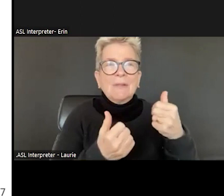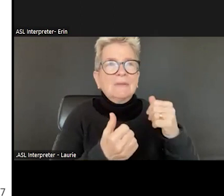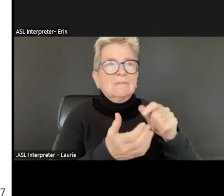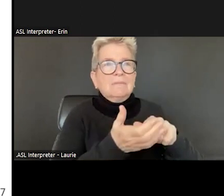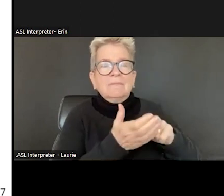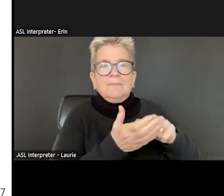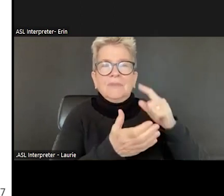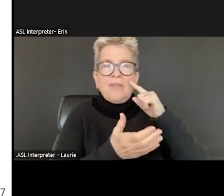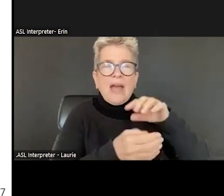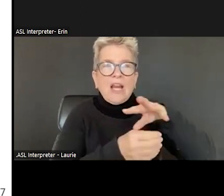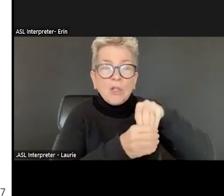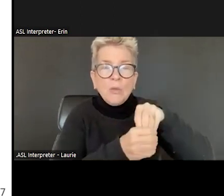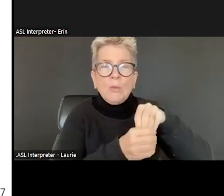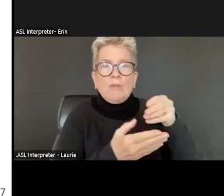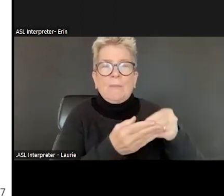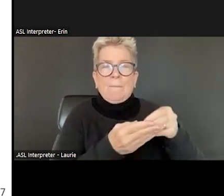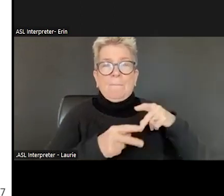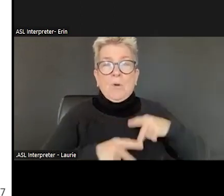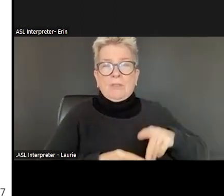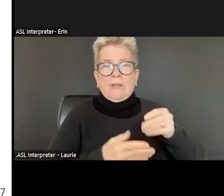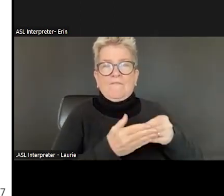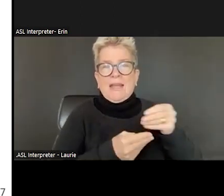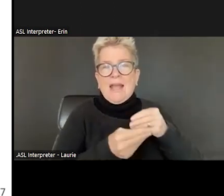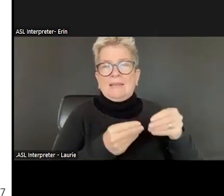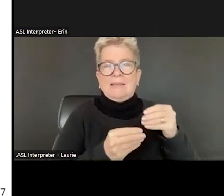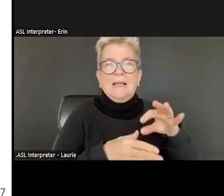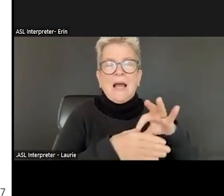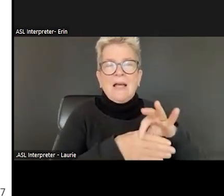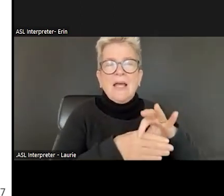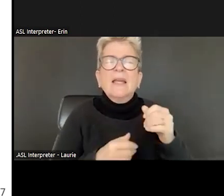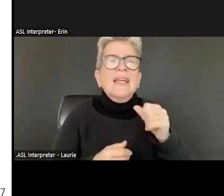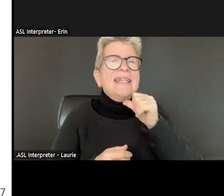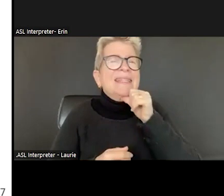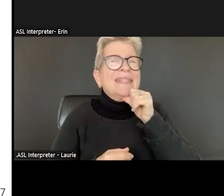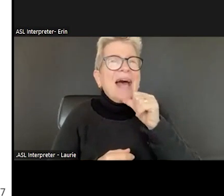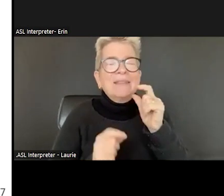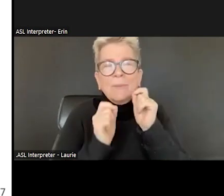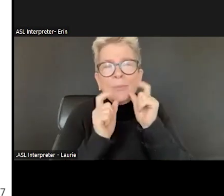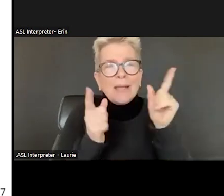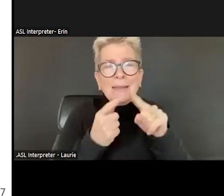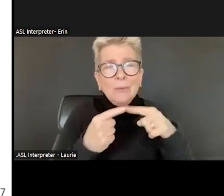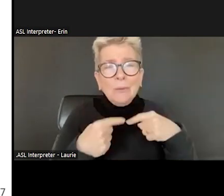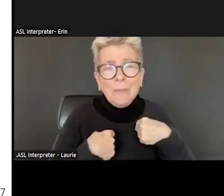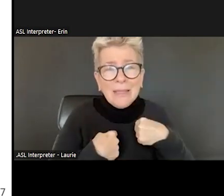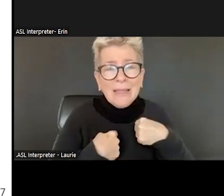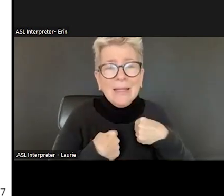finance content. Now to me this isn't surprising, especially based on Amy's